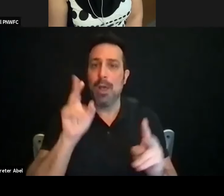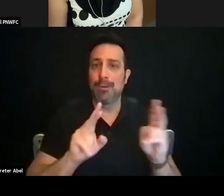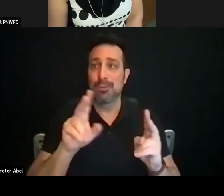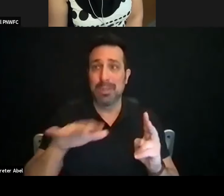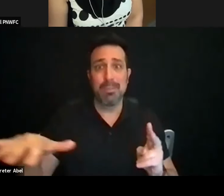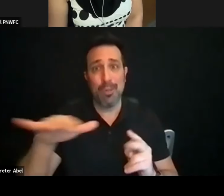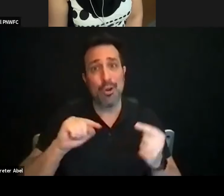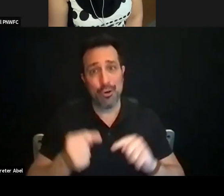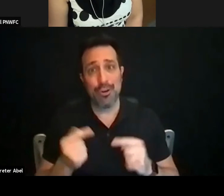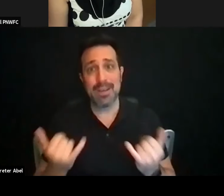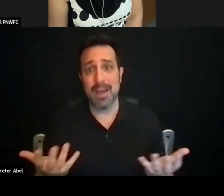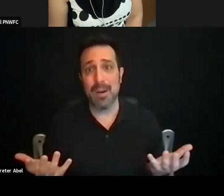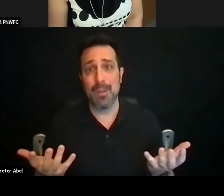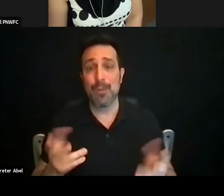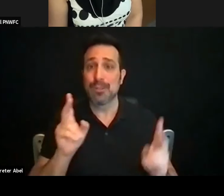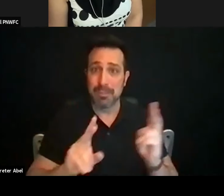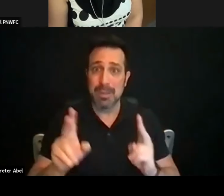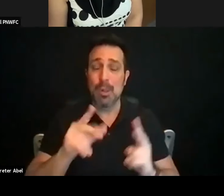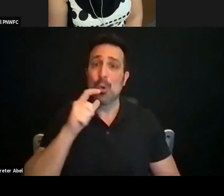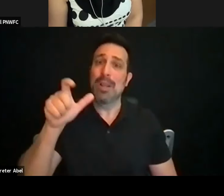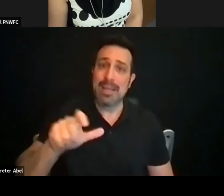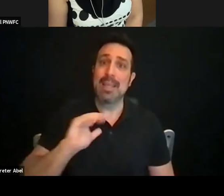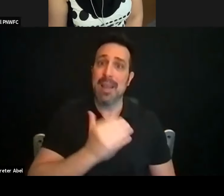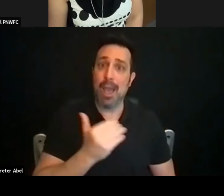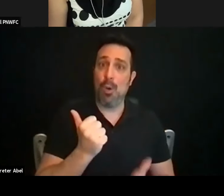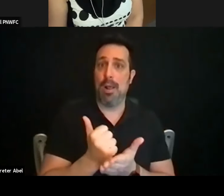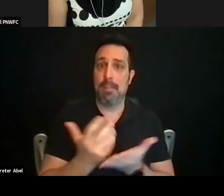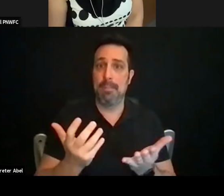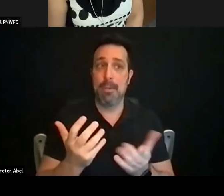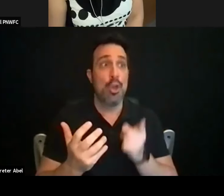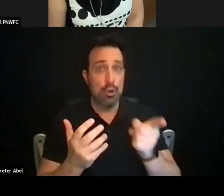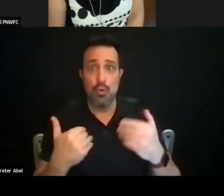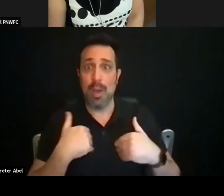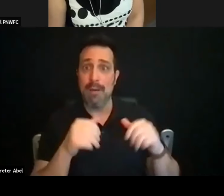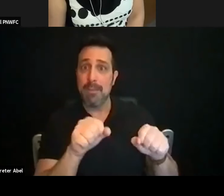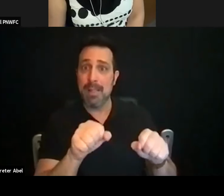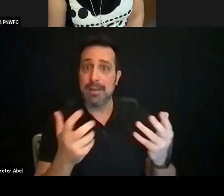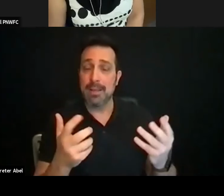you. We just need to implement it and we're not even looking for credit. We just want to get this done because there's people that